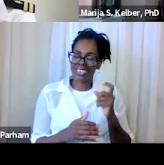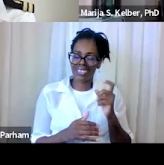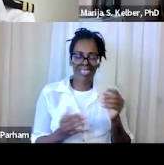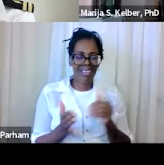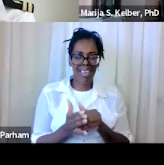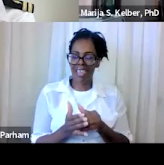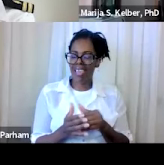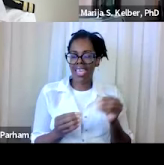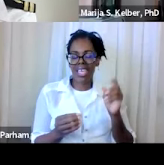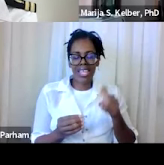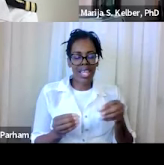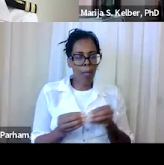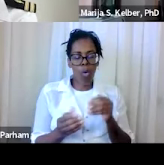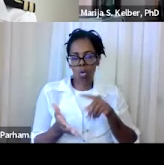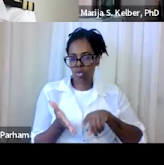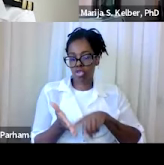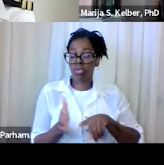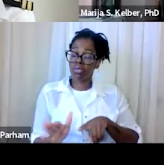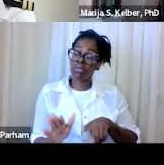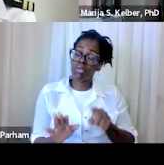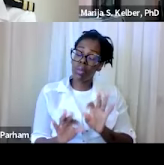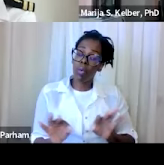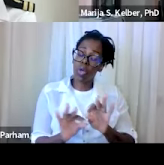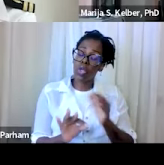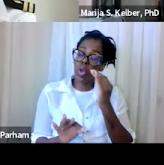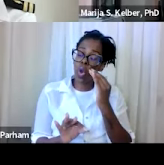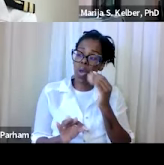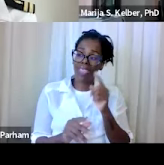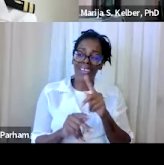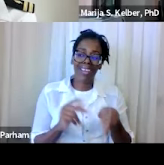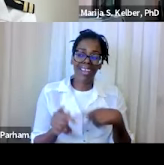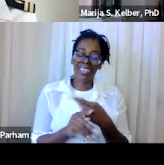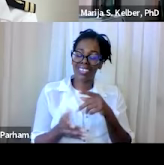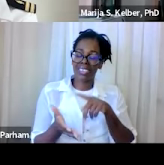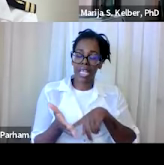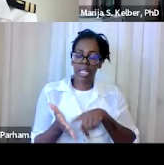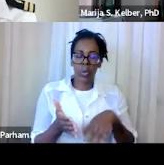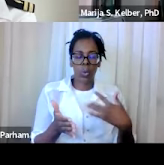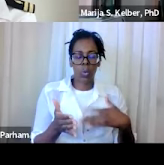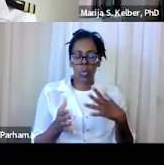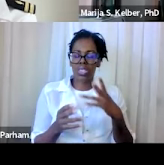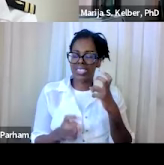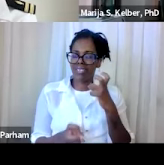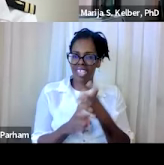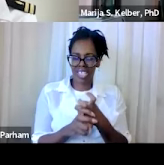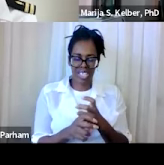However, it's also important to know that these kind of studies are very difficult to do. Suicide is a rare outcome,